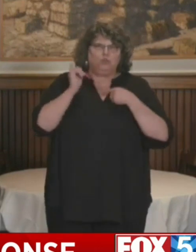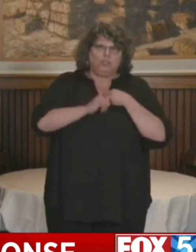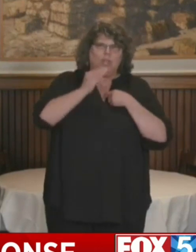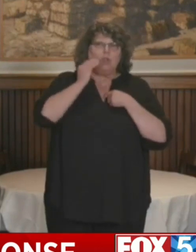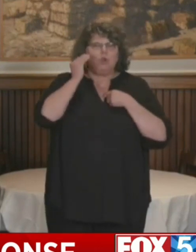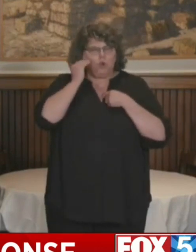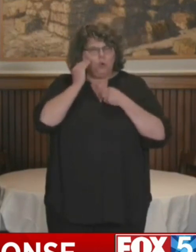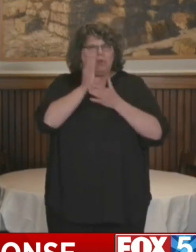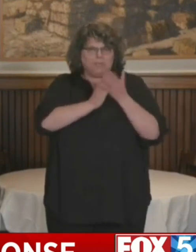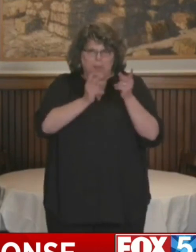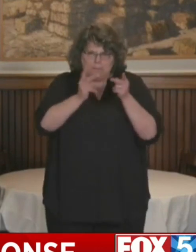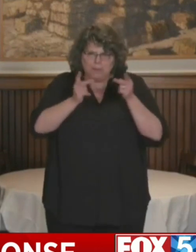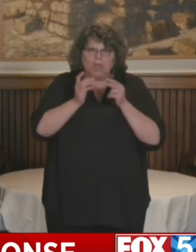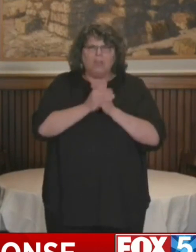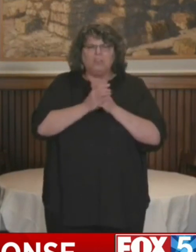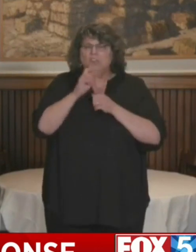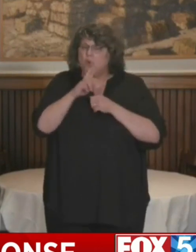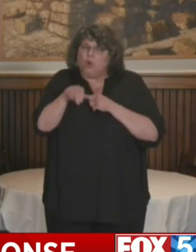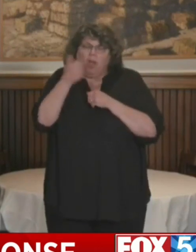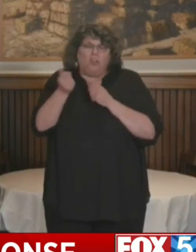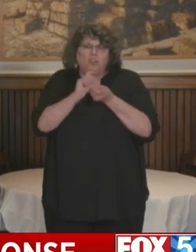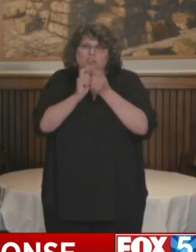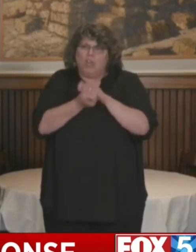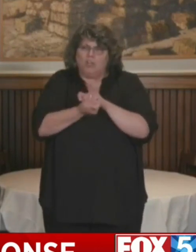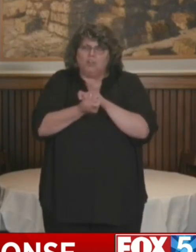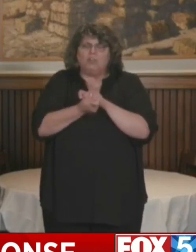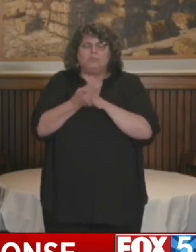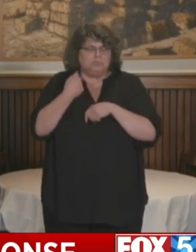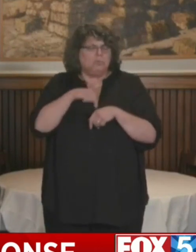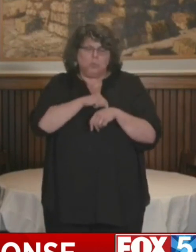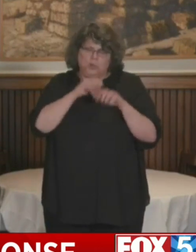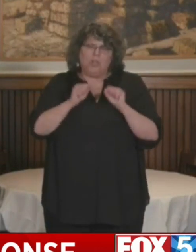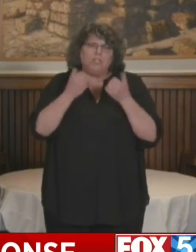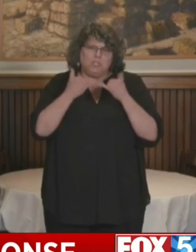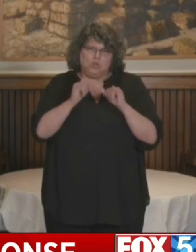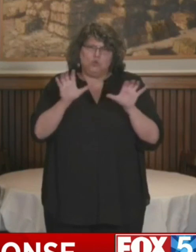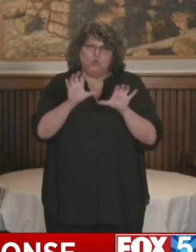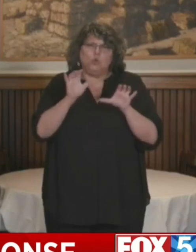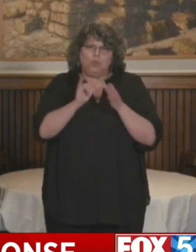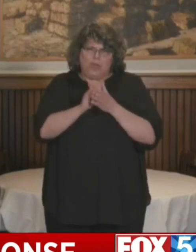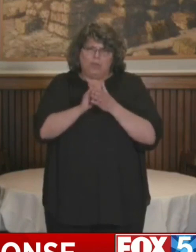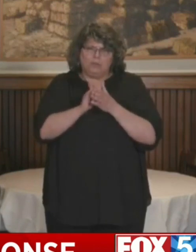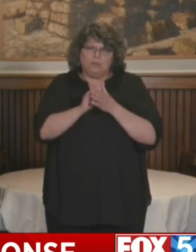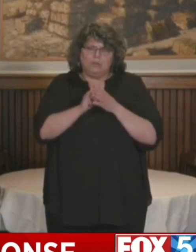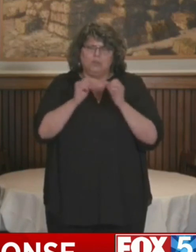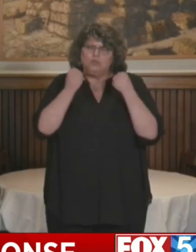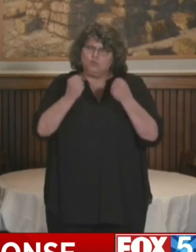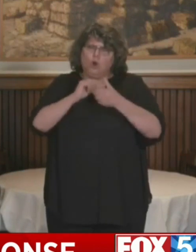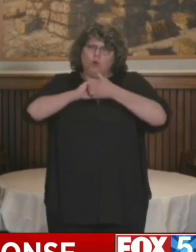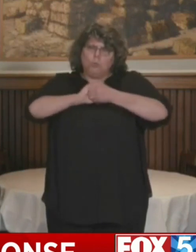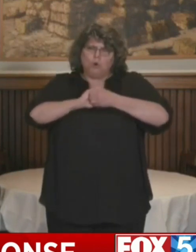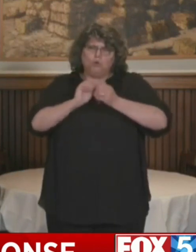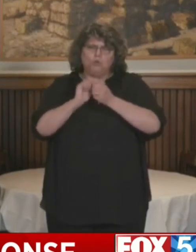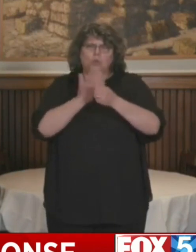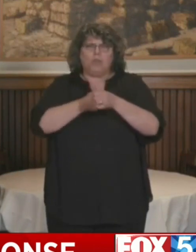THE DATA SO IF WE HAVE TO MAKE ANY OTHER CHANGES TO REINSTATE SOME OF THOSE A STAY AT HOME